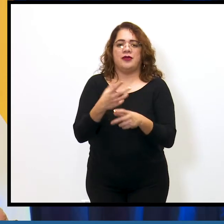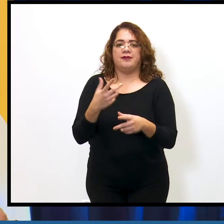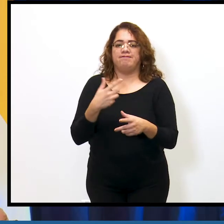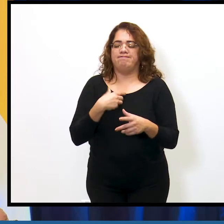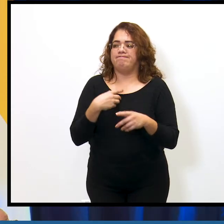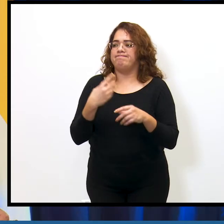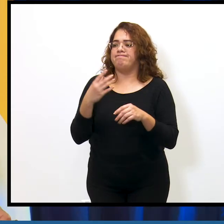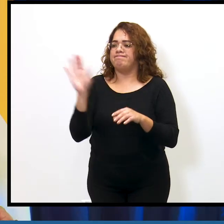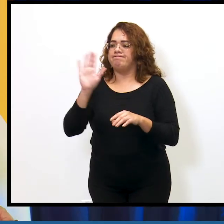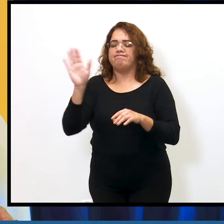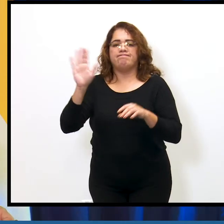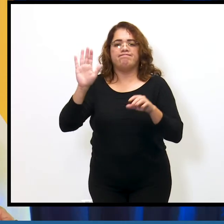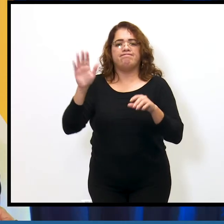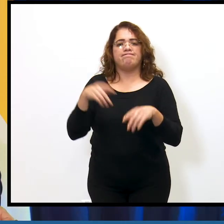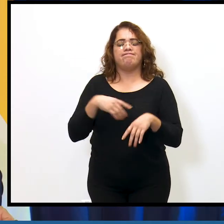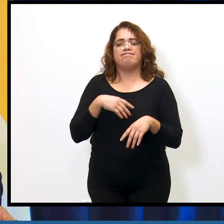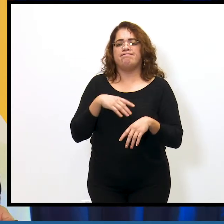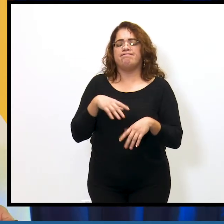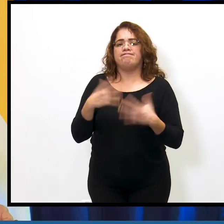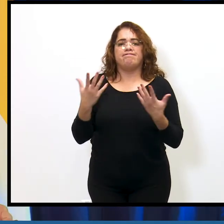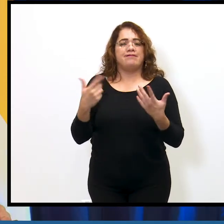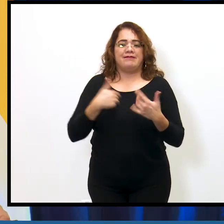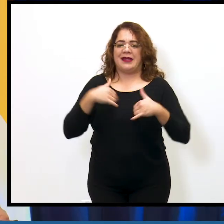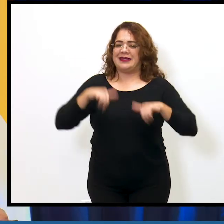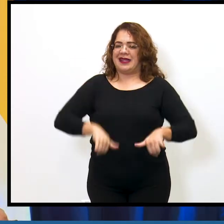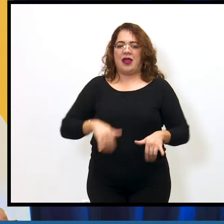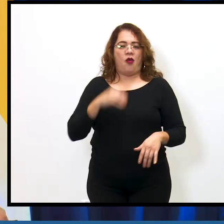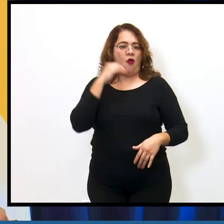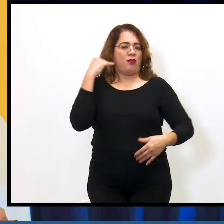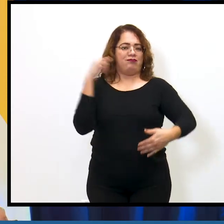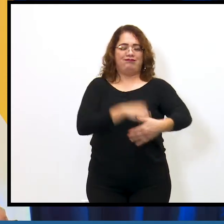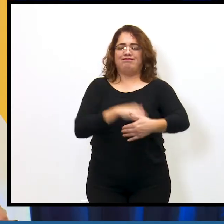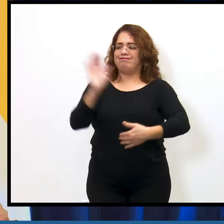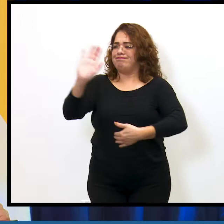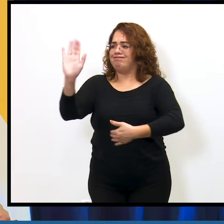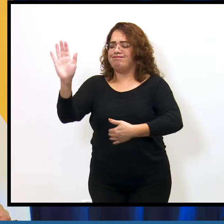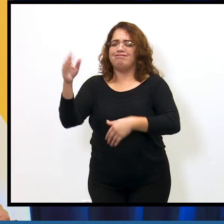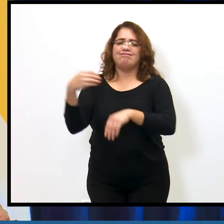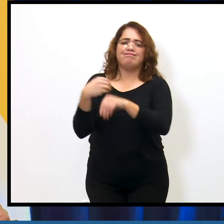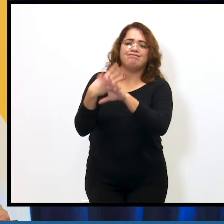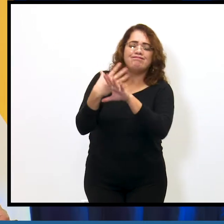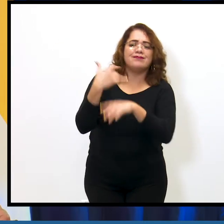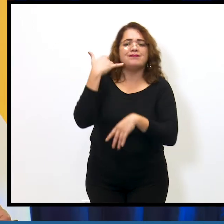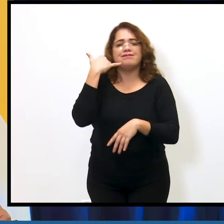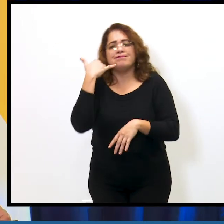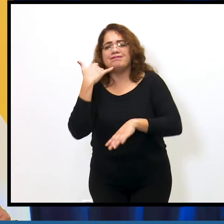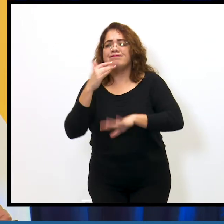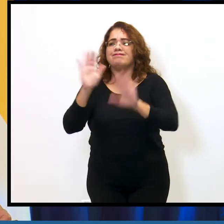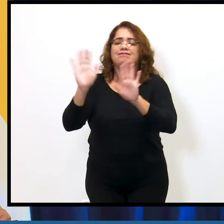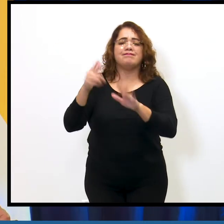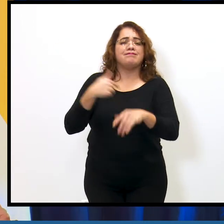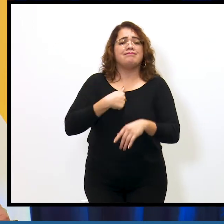and hard for them to understand why I stayed home and spent just time with just me and, and, and